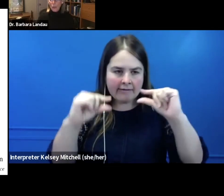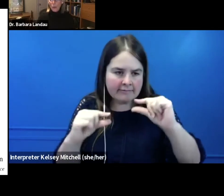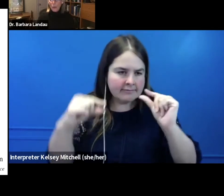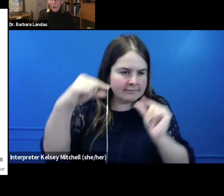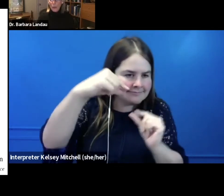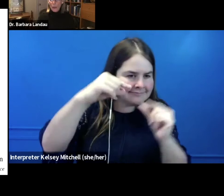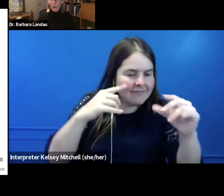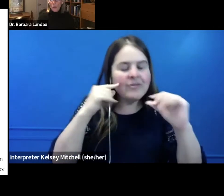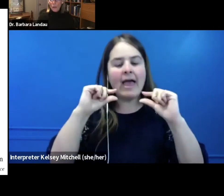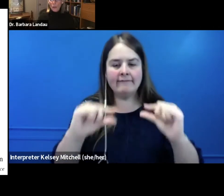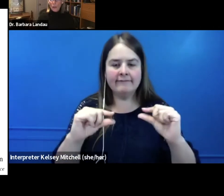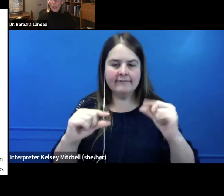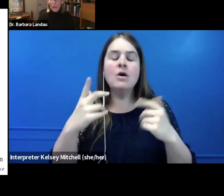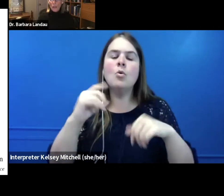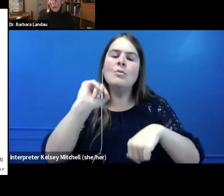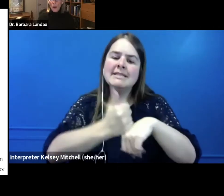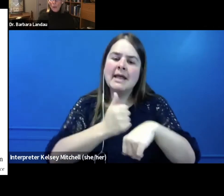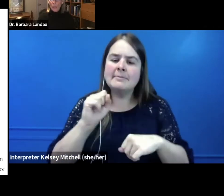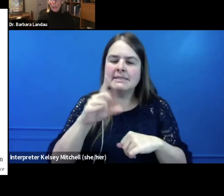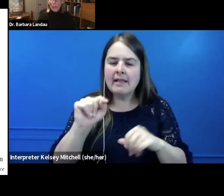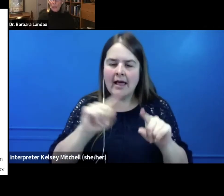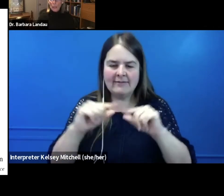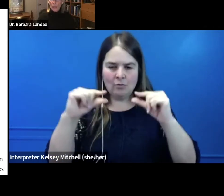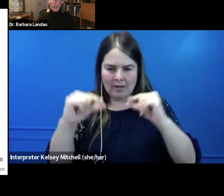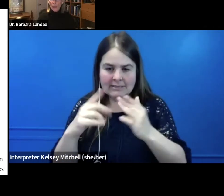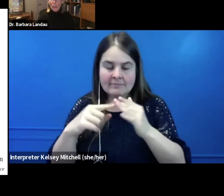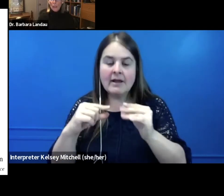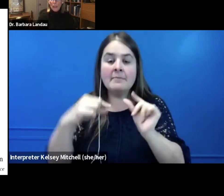but we also have vertical and then some